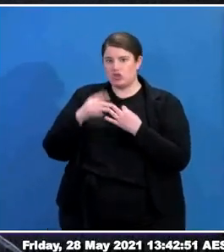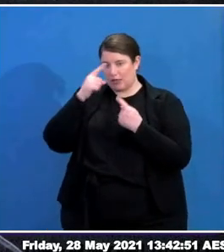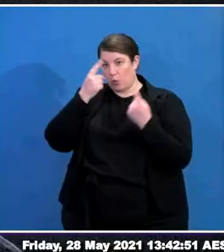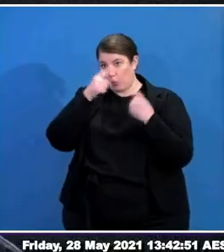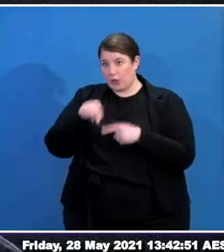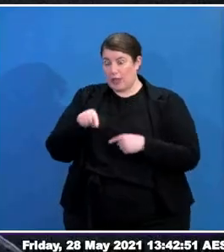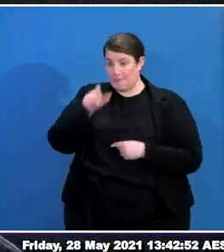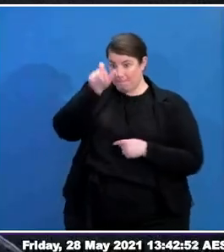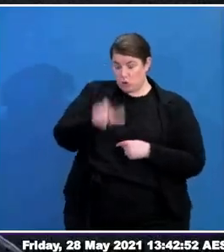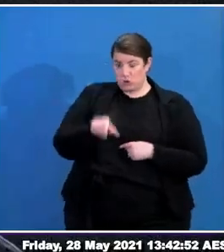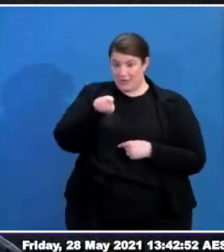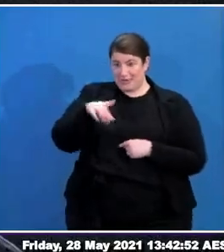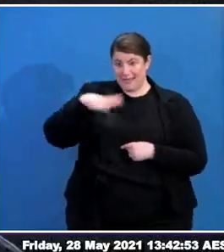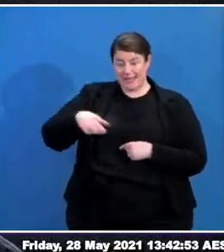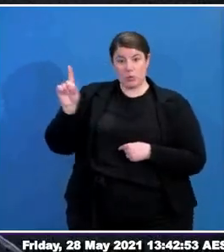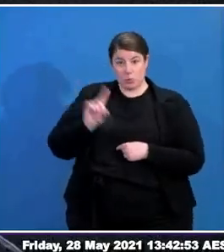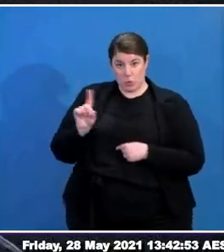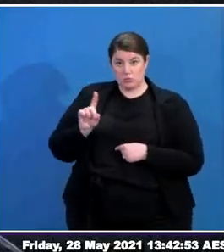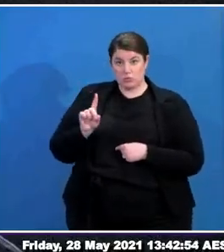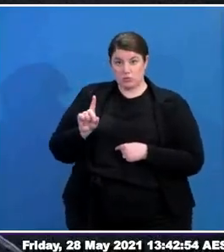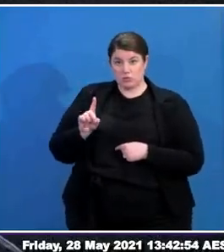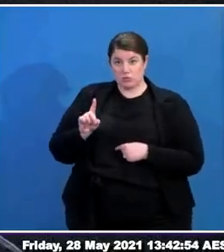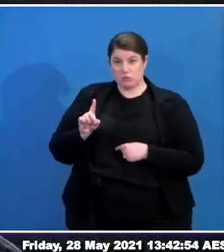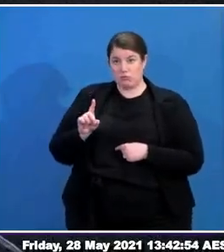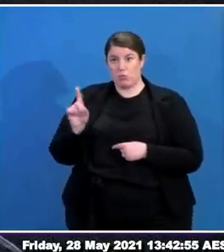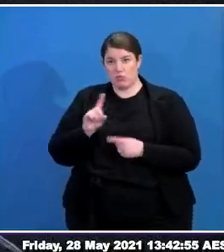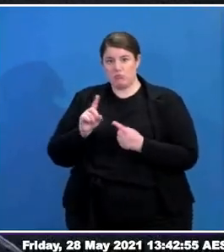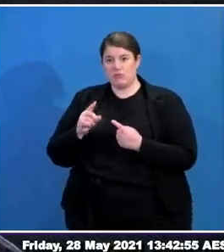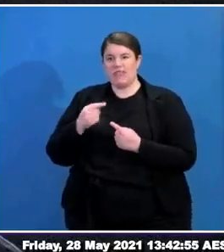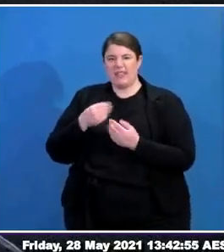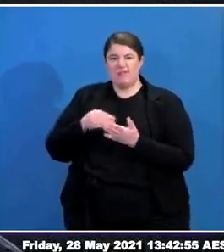participant and the service provider around what supports they can expect.